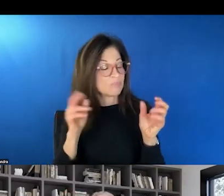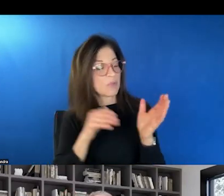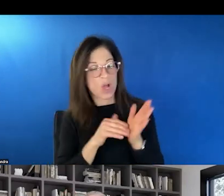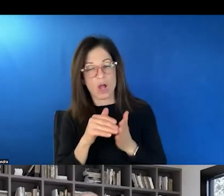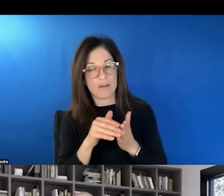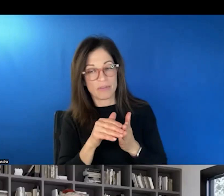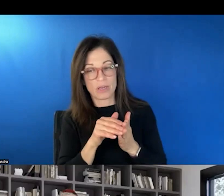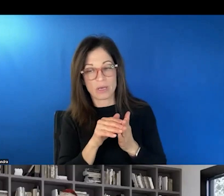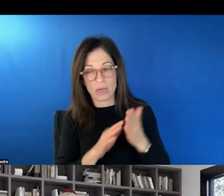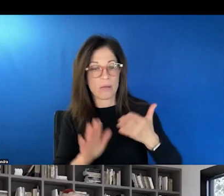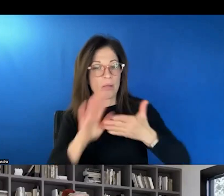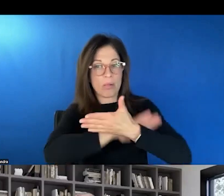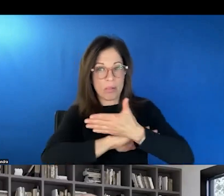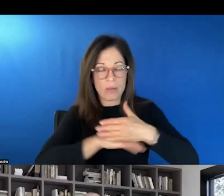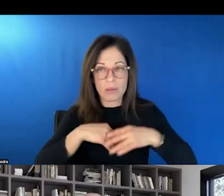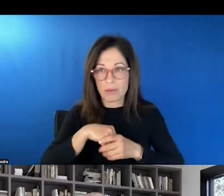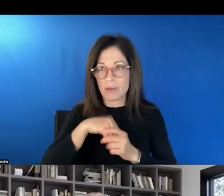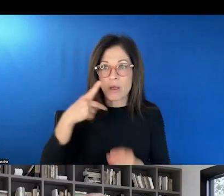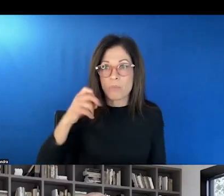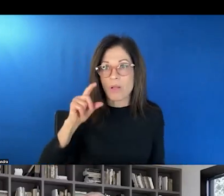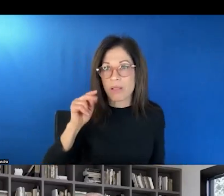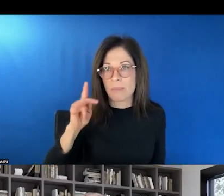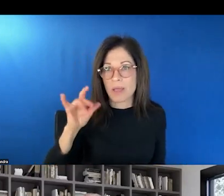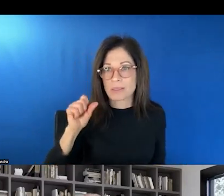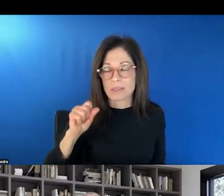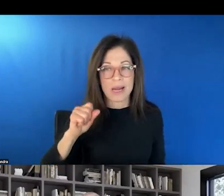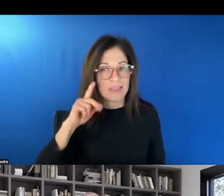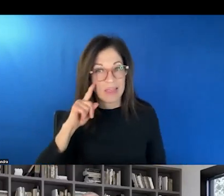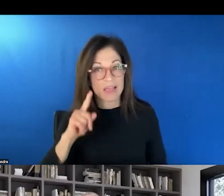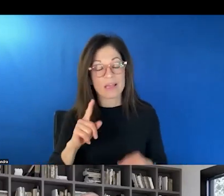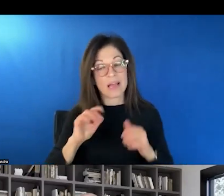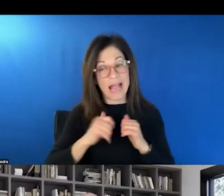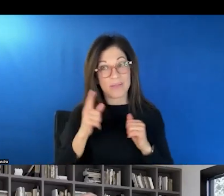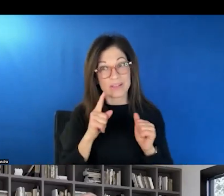(INDISCERNIBLE). I THINK THE WAY THIS HAS BEEN PHRASED IS HOW DO